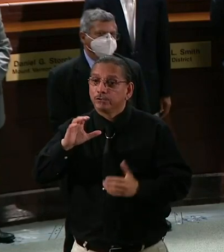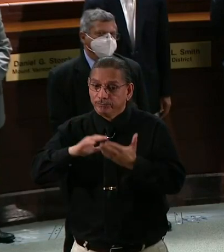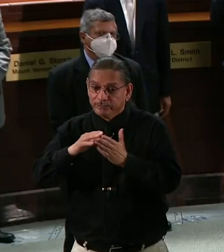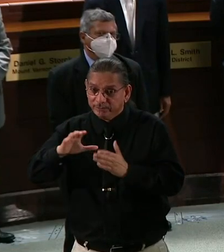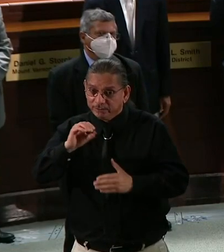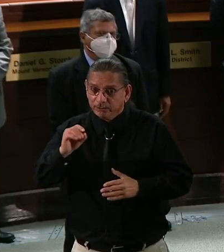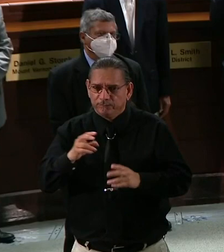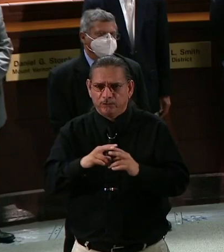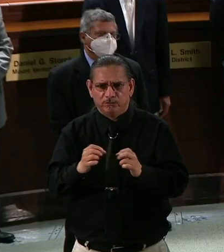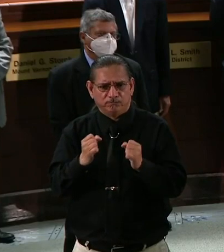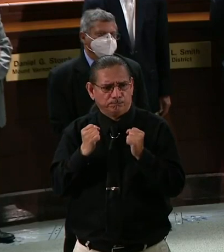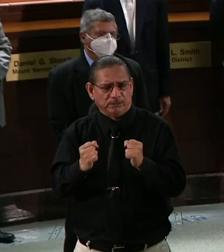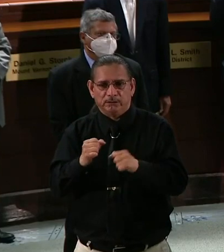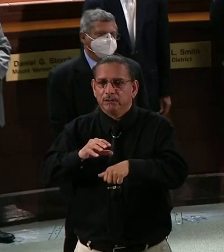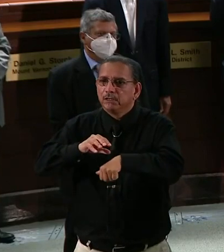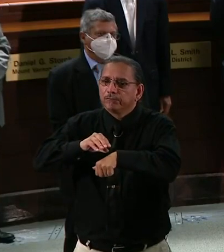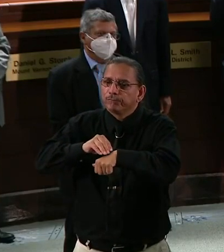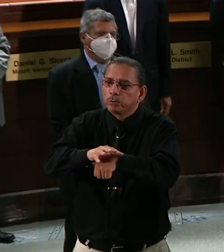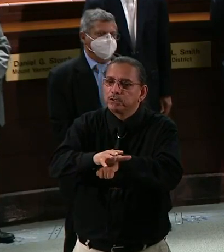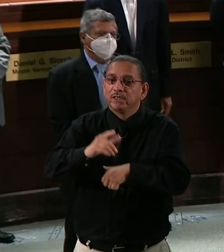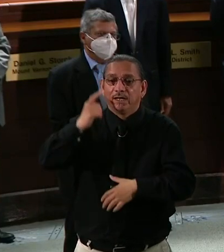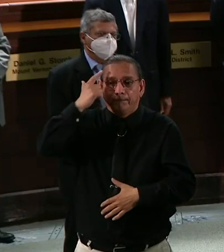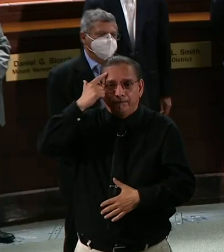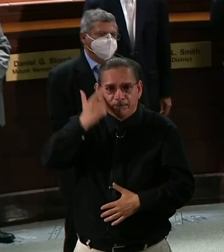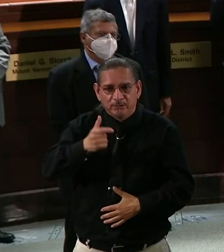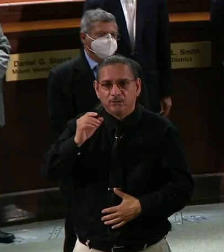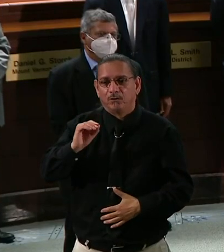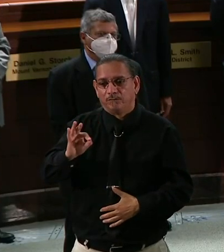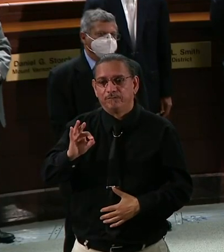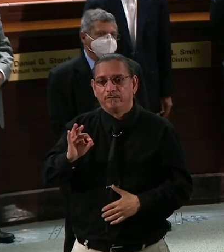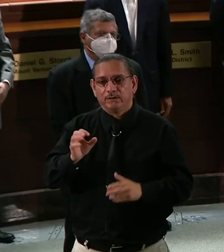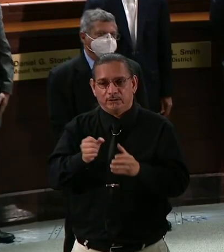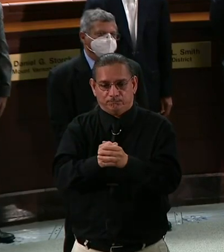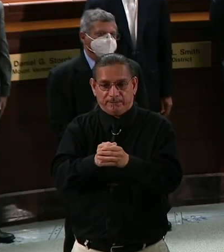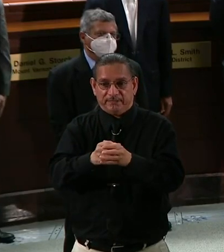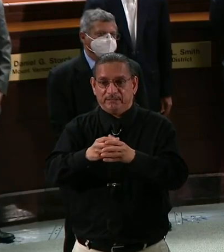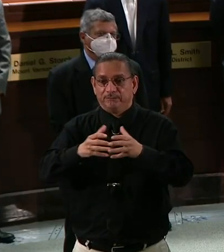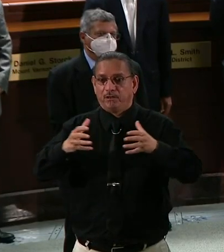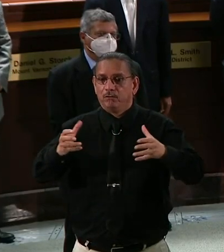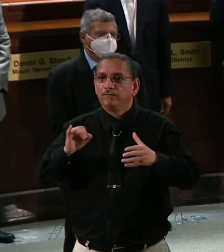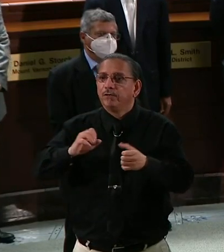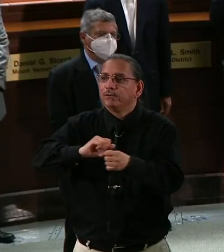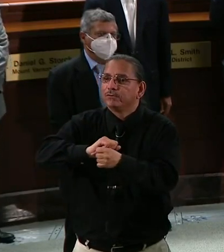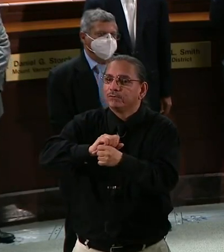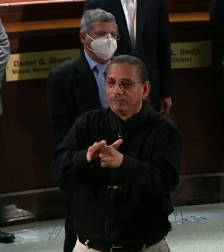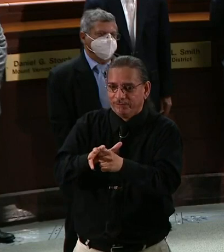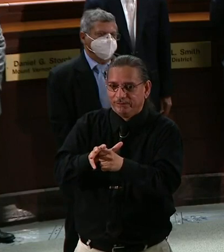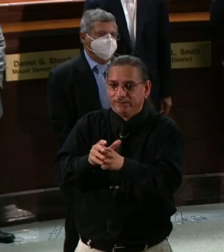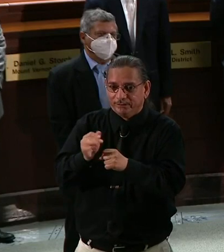SEVEN MASALAH COMPANIES IS LET THE NOW THAT'S FAX TESTING THE AFFECT DATA THIS. NOW THAT DAY